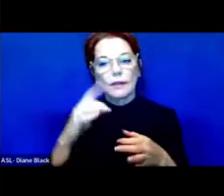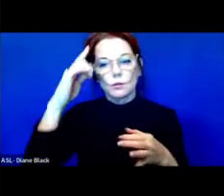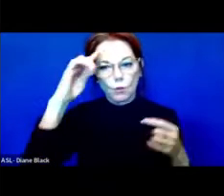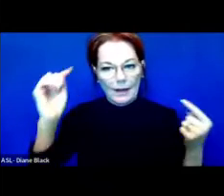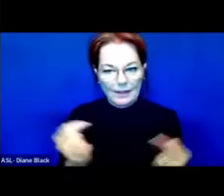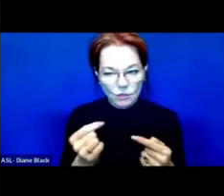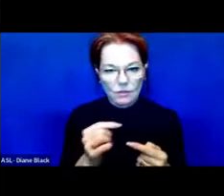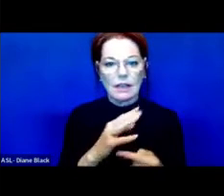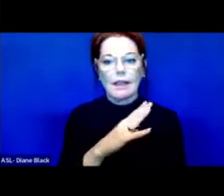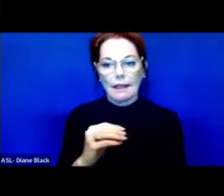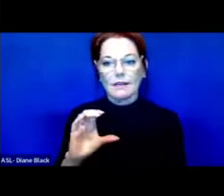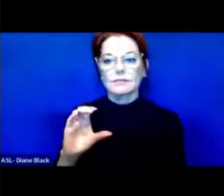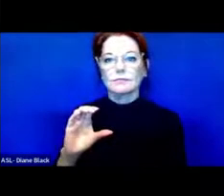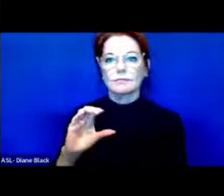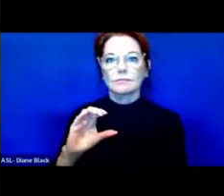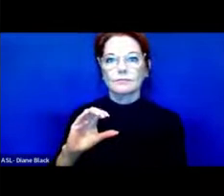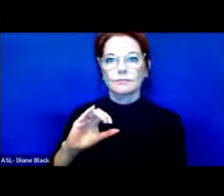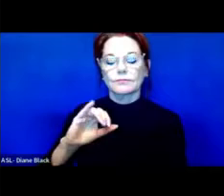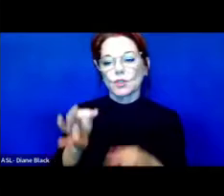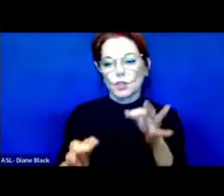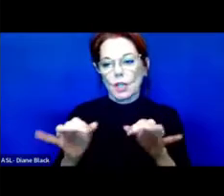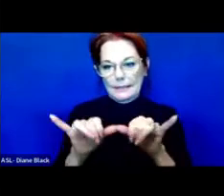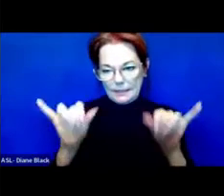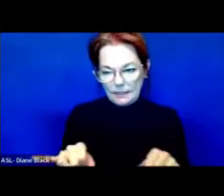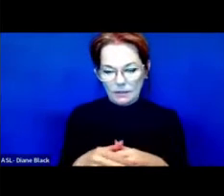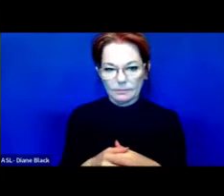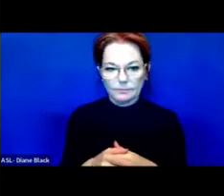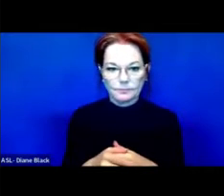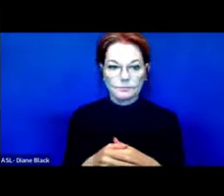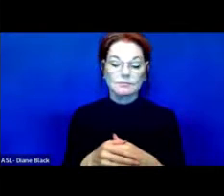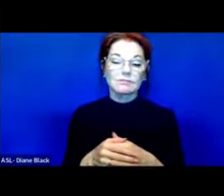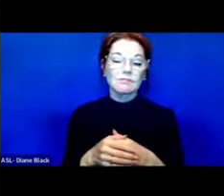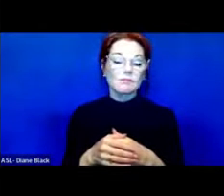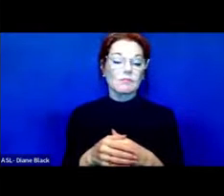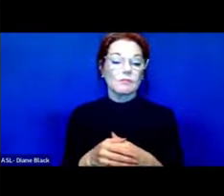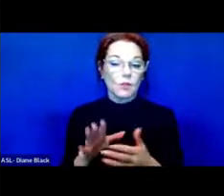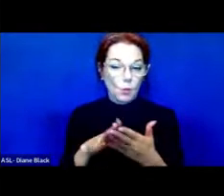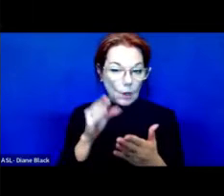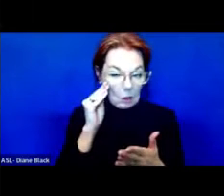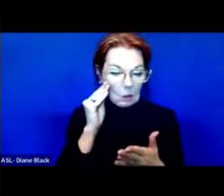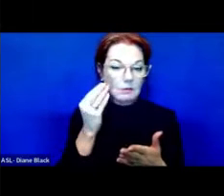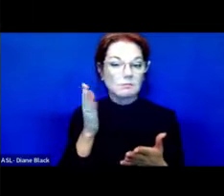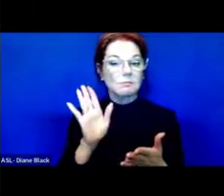a lot is that they're oftentimes brain injury modules might be embedded within other training